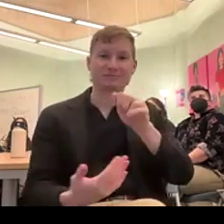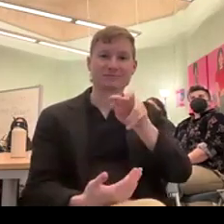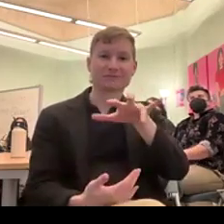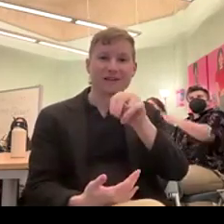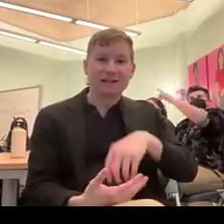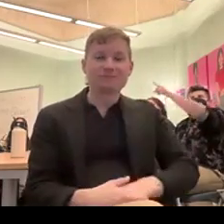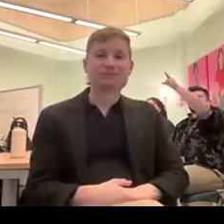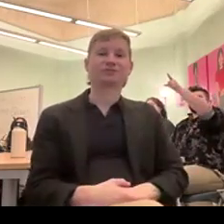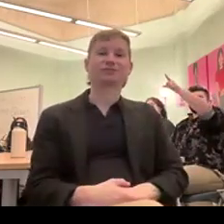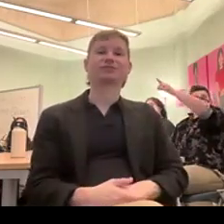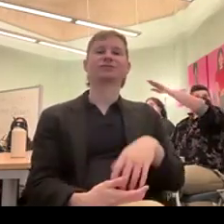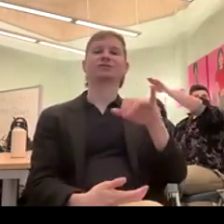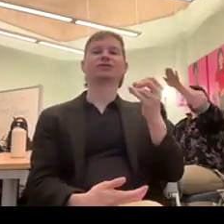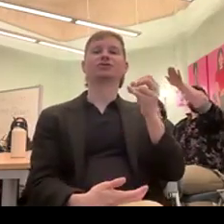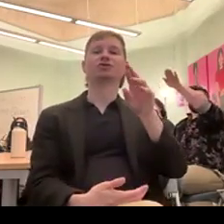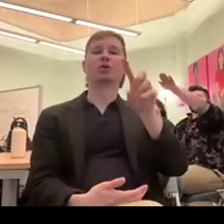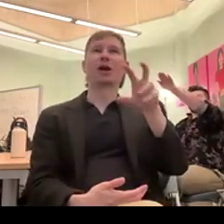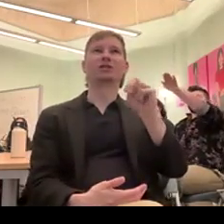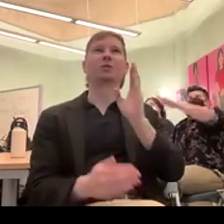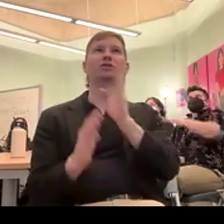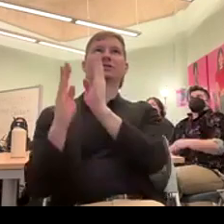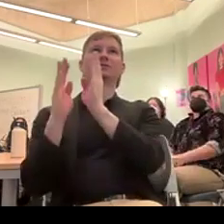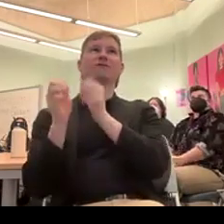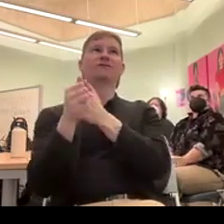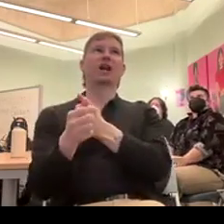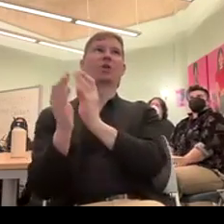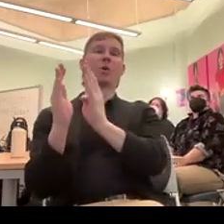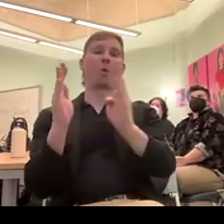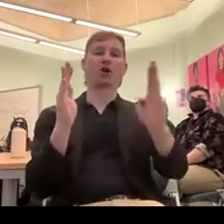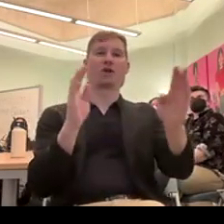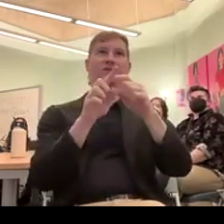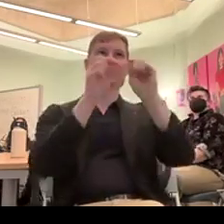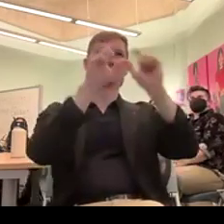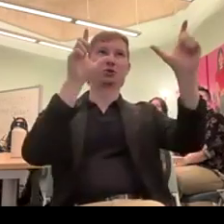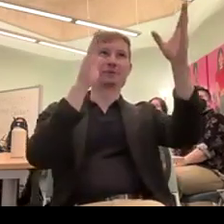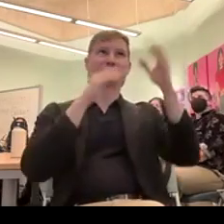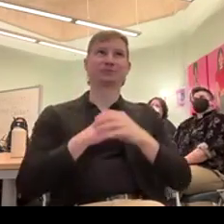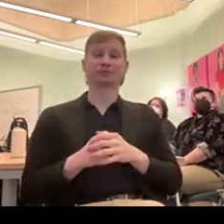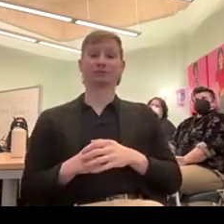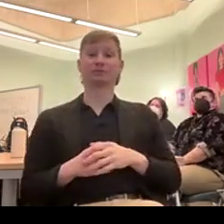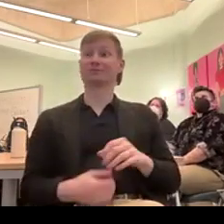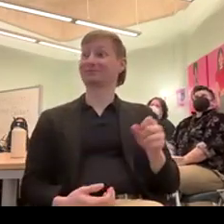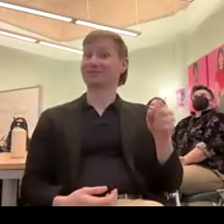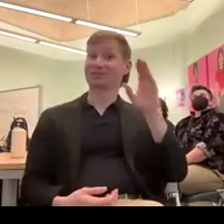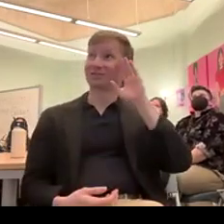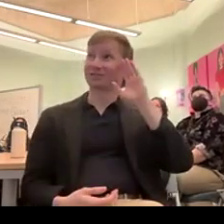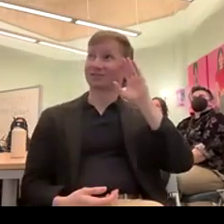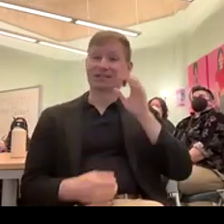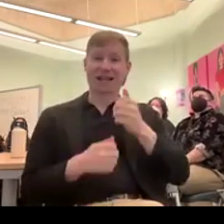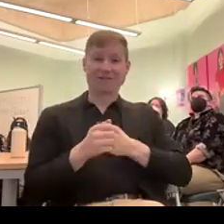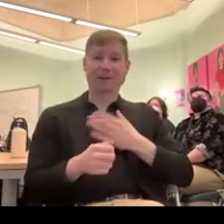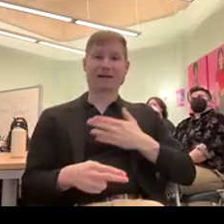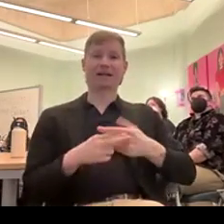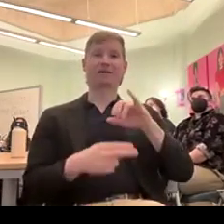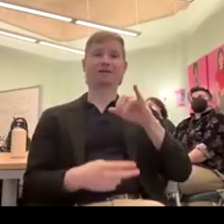Thank you, Javin. Jordan, we'll just sort of go right in the order it is on our screen.